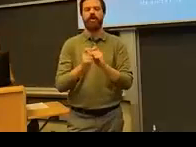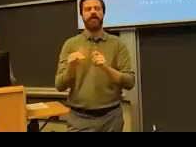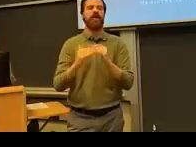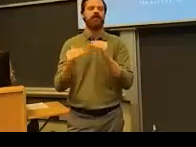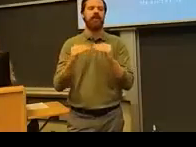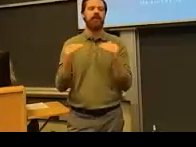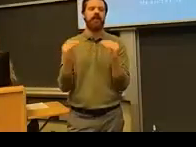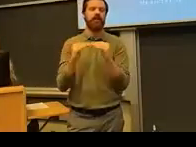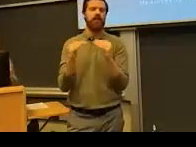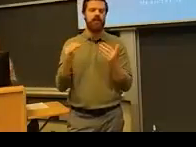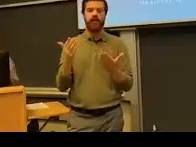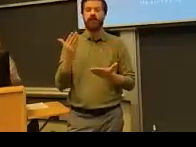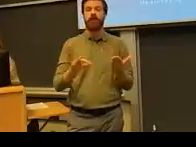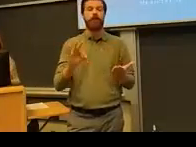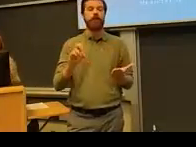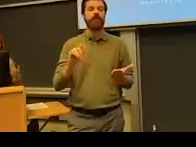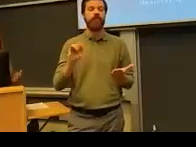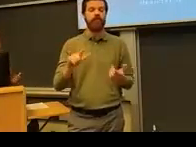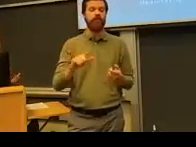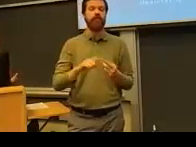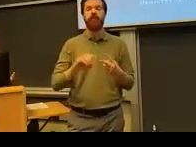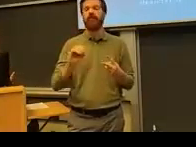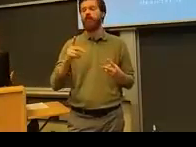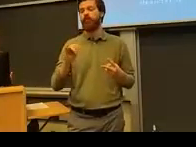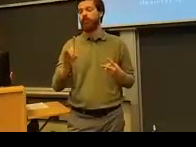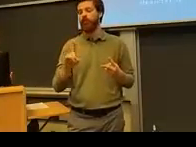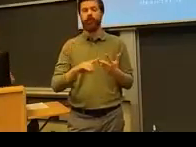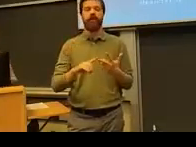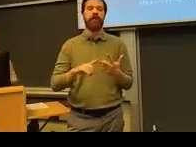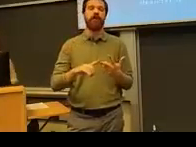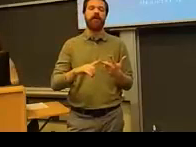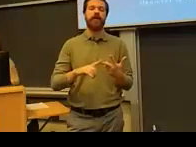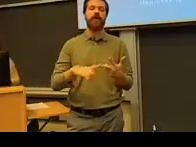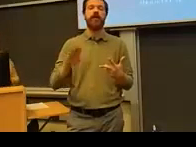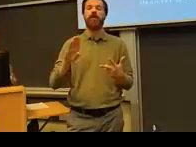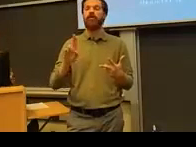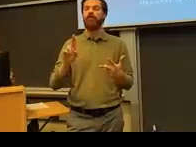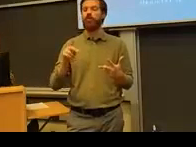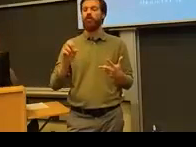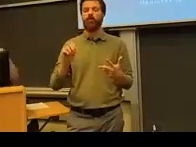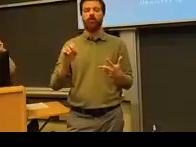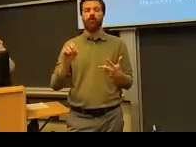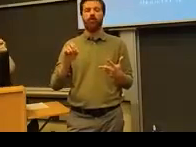um whether it's their fentanyl level their opiate level um we can get a buprenorphine level too um